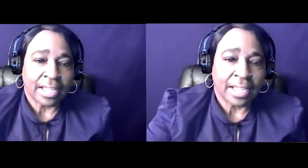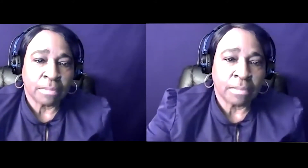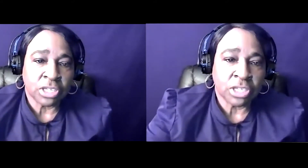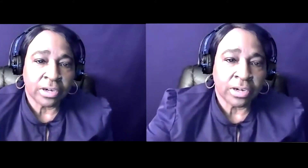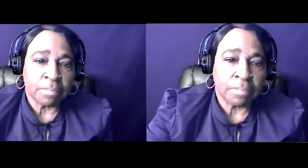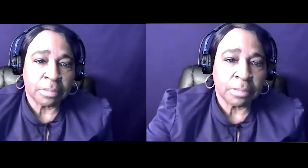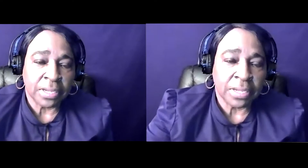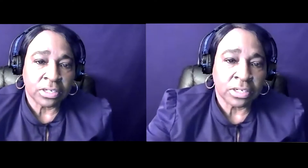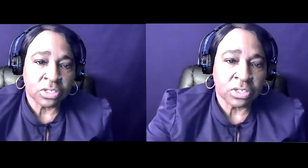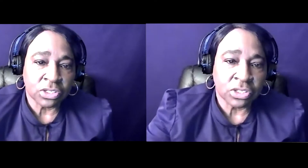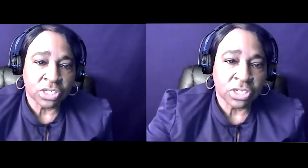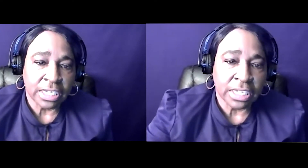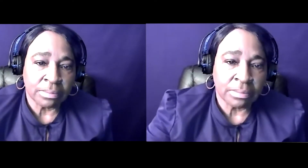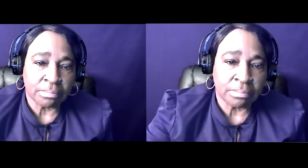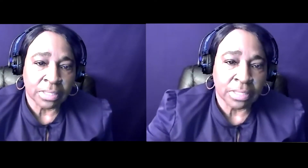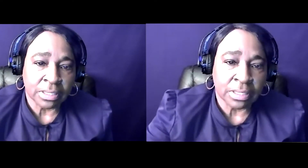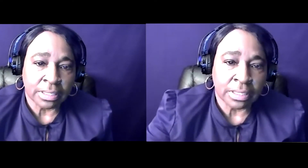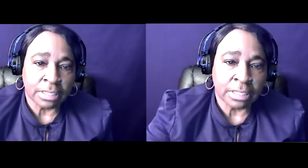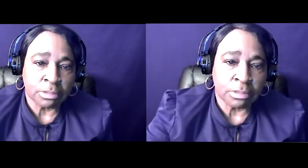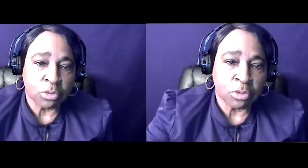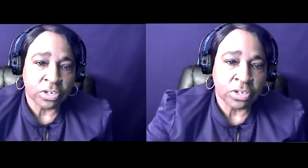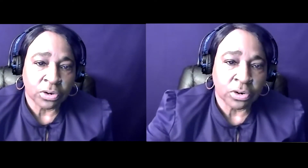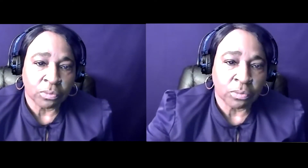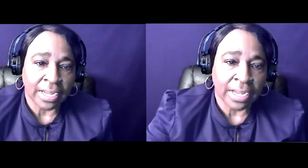Barbara Williams-Finley: I'm sorry, let me pin Crystal. She keeps moving around.